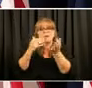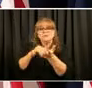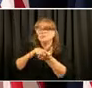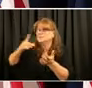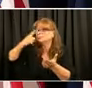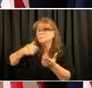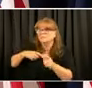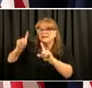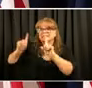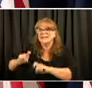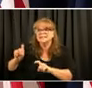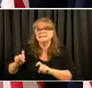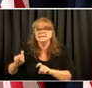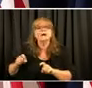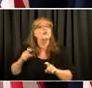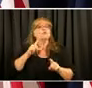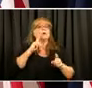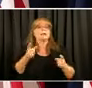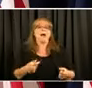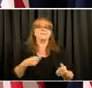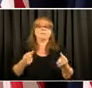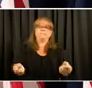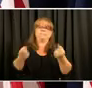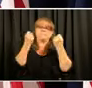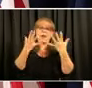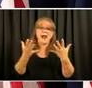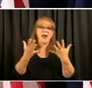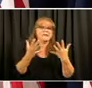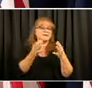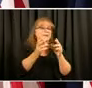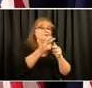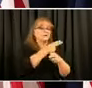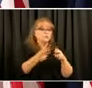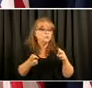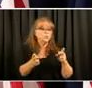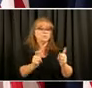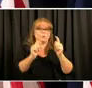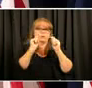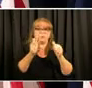because the more that we can have visibility and testing the quicker we can make sure that